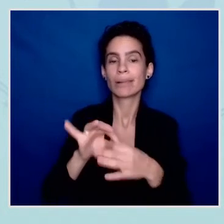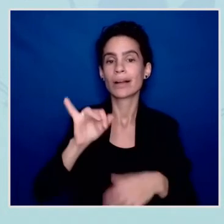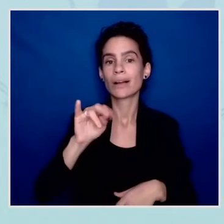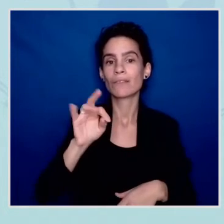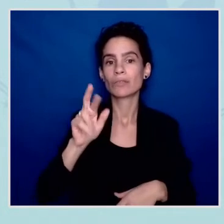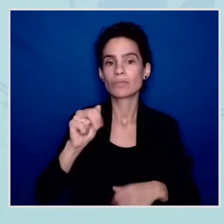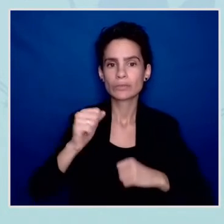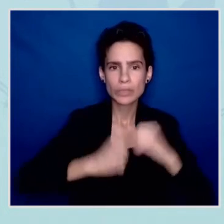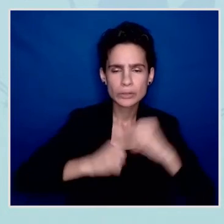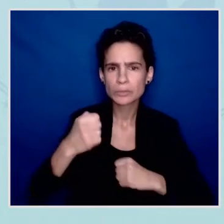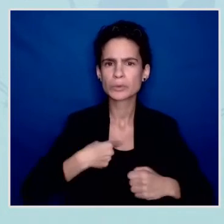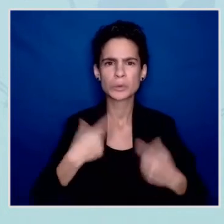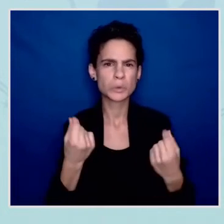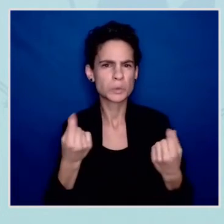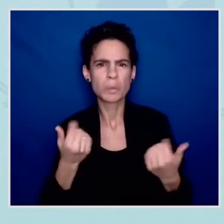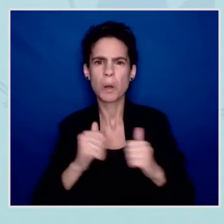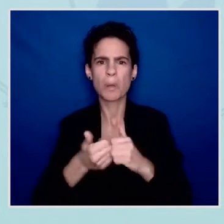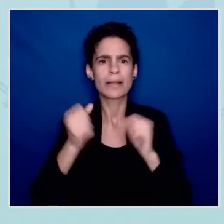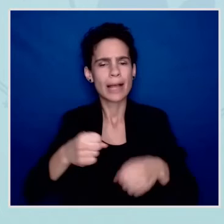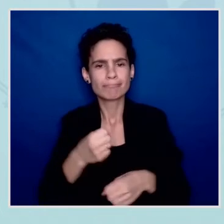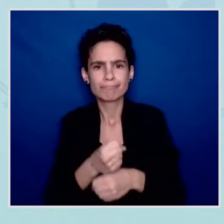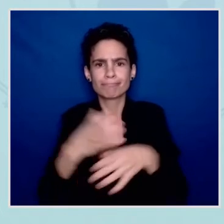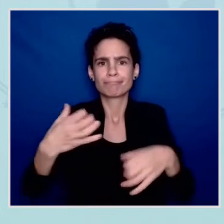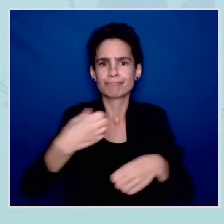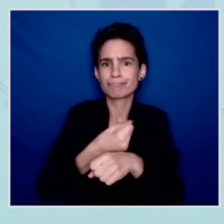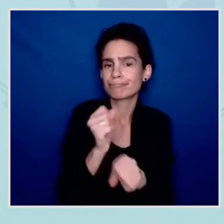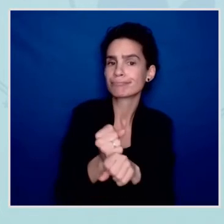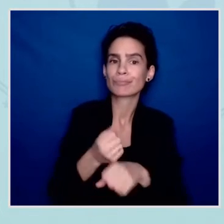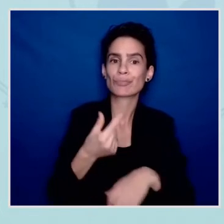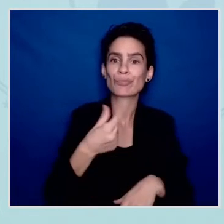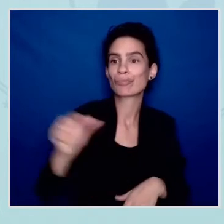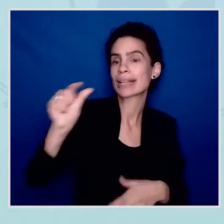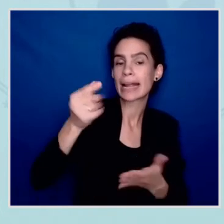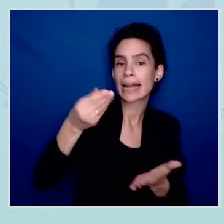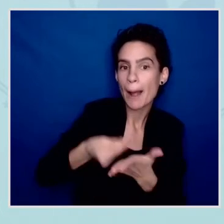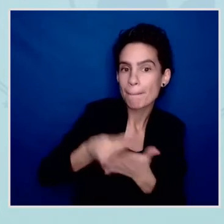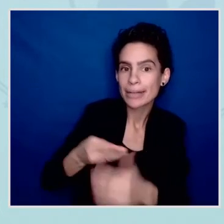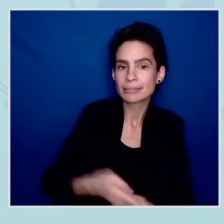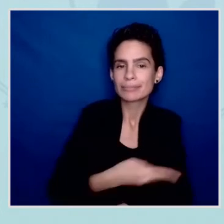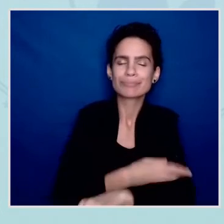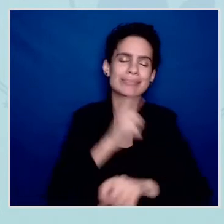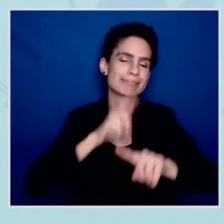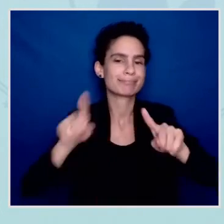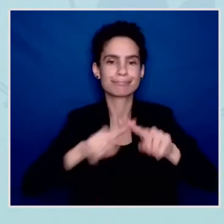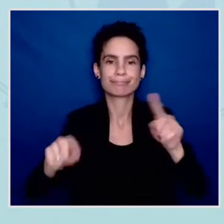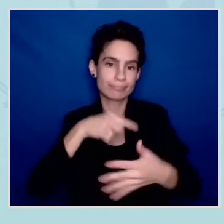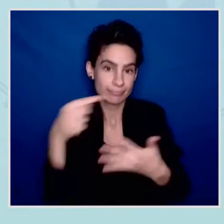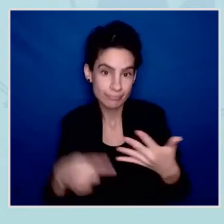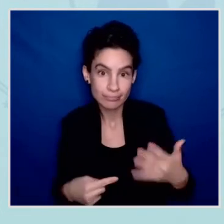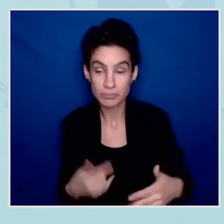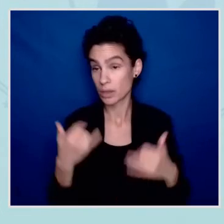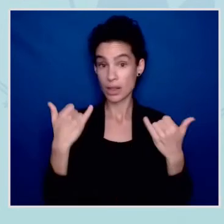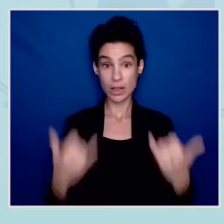VETERAN OF HOW THIS POLICY WORKS. THAT IS THAT THERE WILL BE OTHER COMMITTEES HOLDING HEARINGS AND A WHOLE RANGE OF ISSUES, FROM MY POSITIONS ON